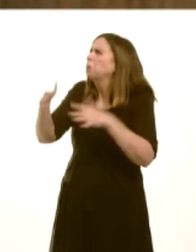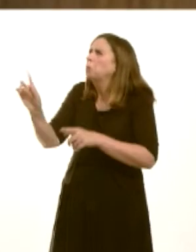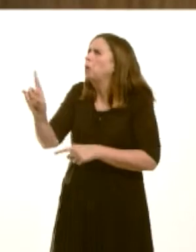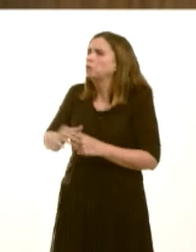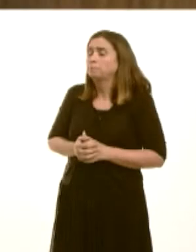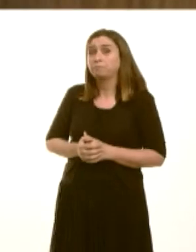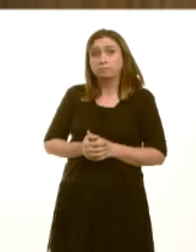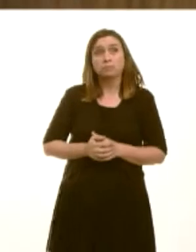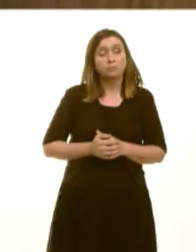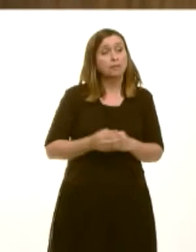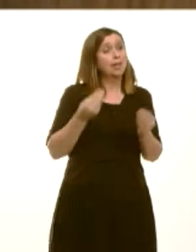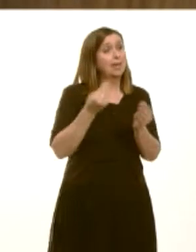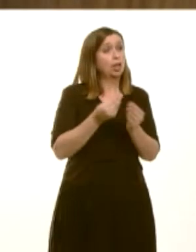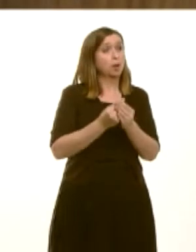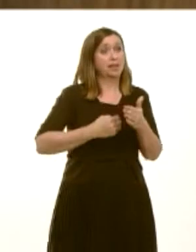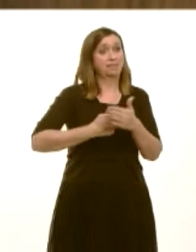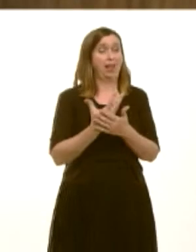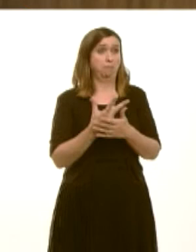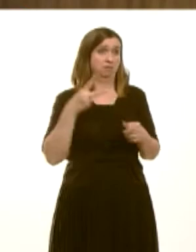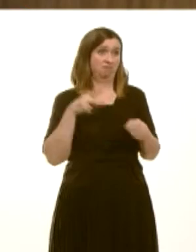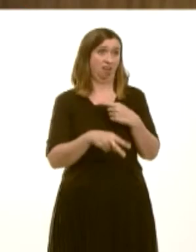cutting the economic development budget by 30 per cent, as his party suggests, is not